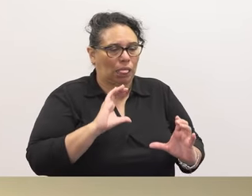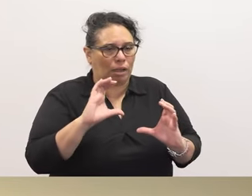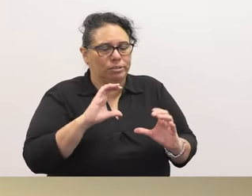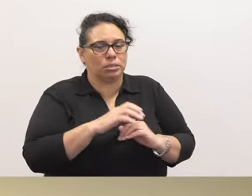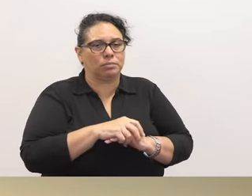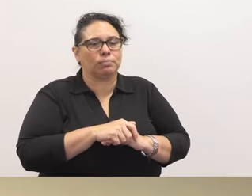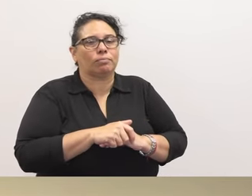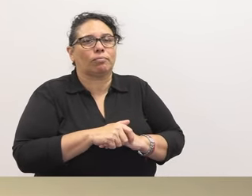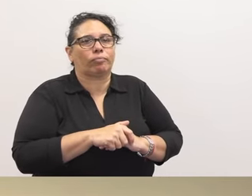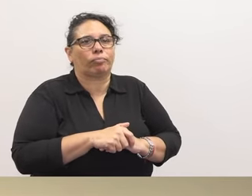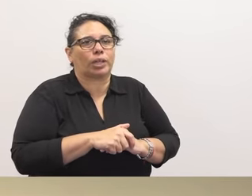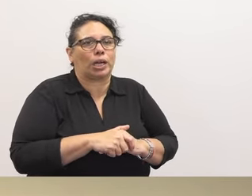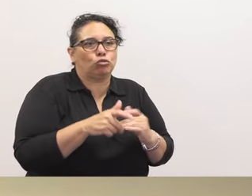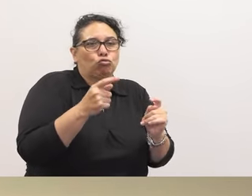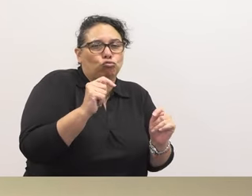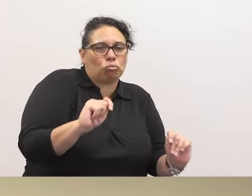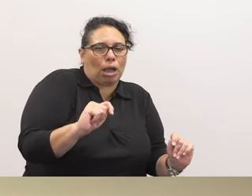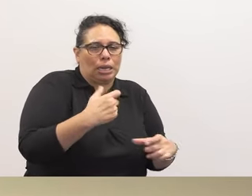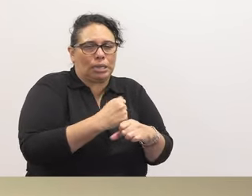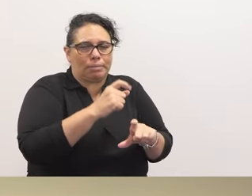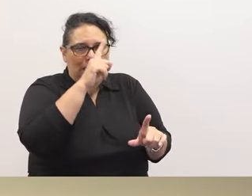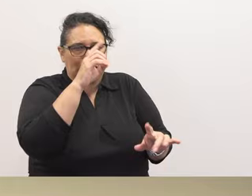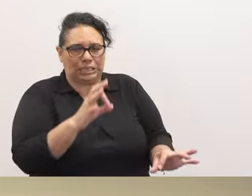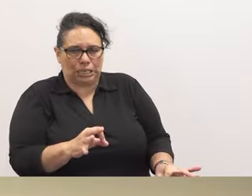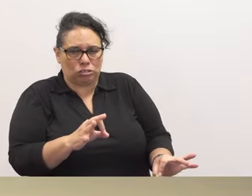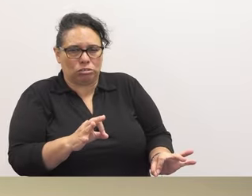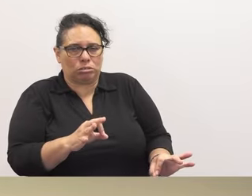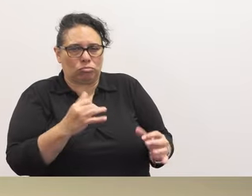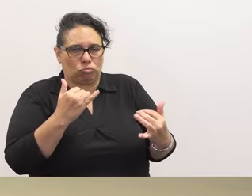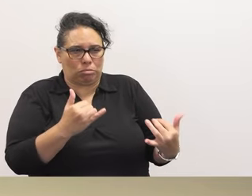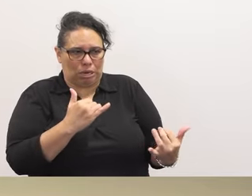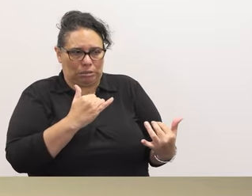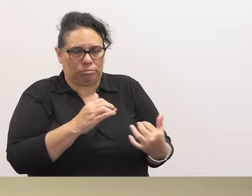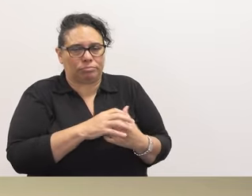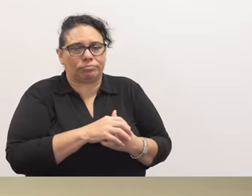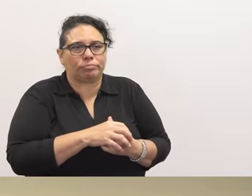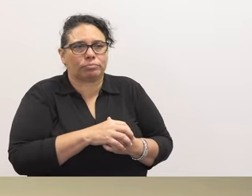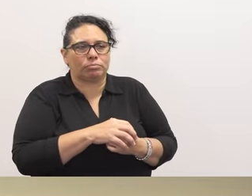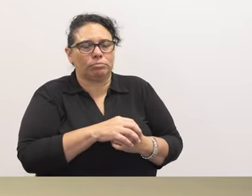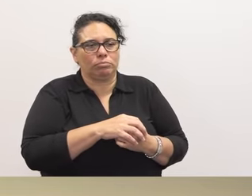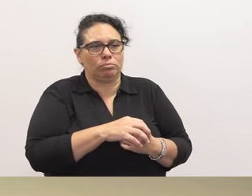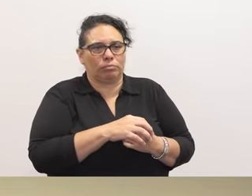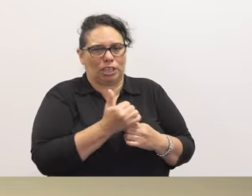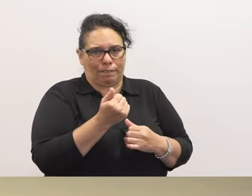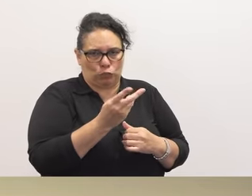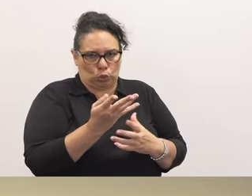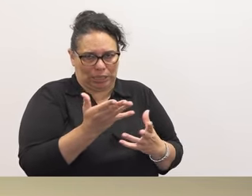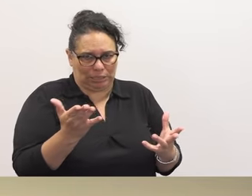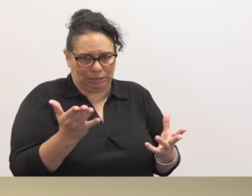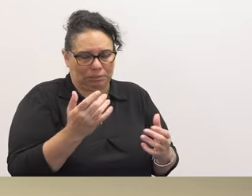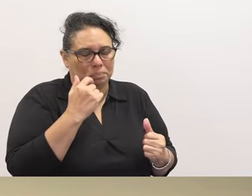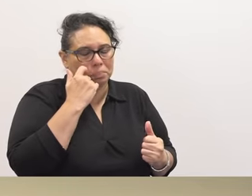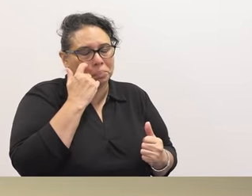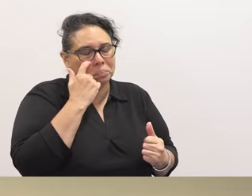So as you're trying to make decisions like the one that you're lifting up right now, here are a few things that to consider.